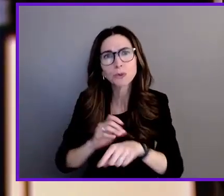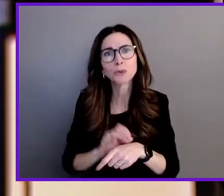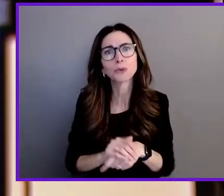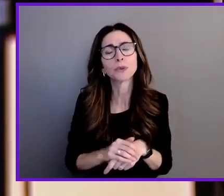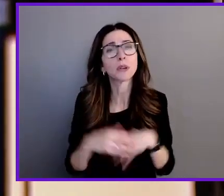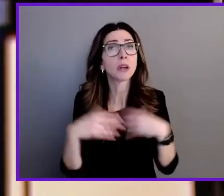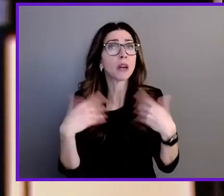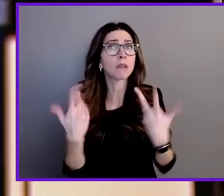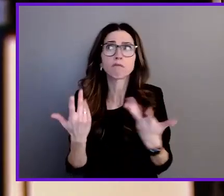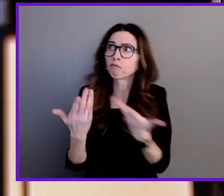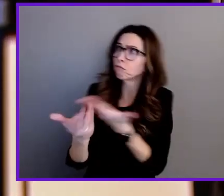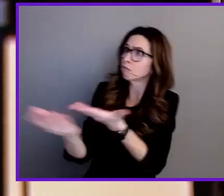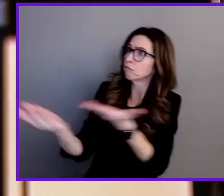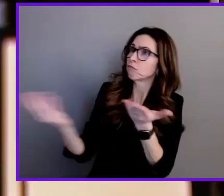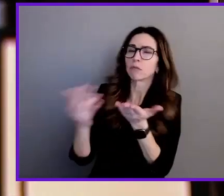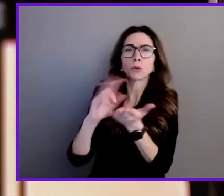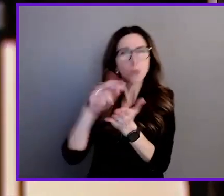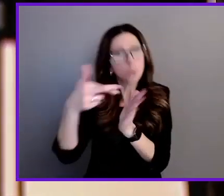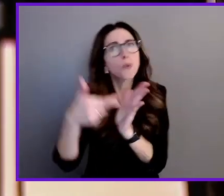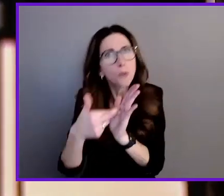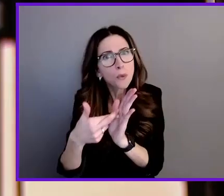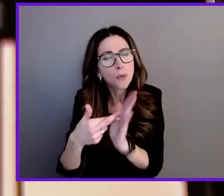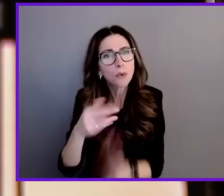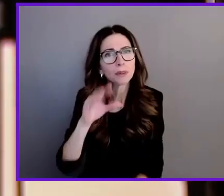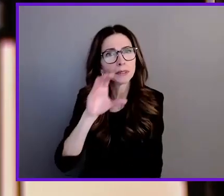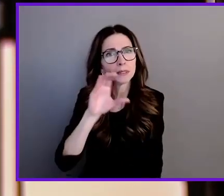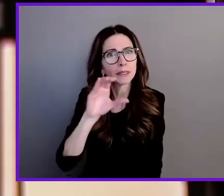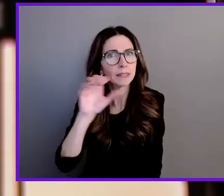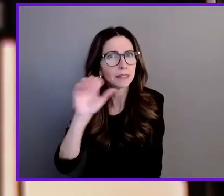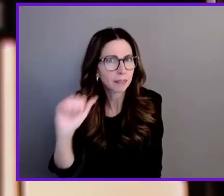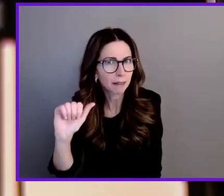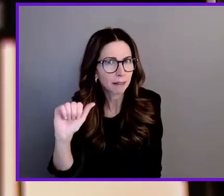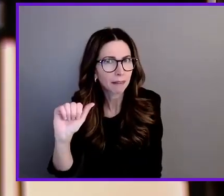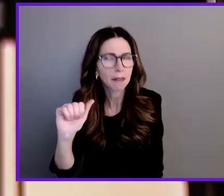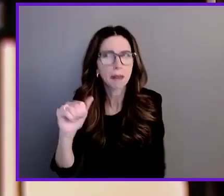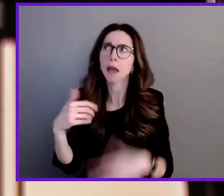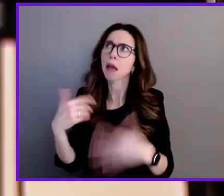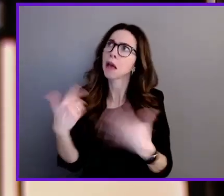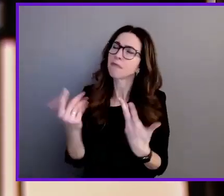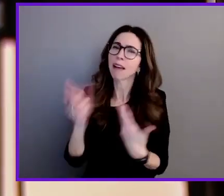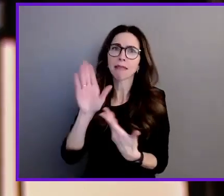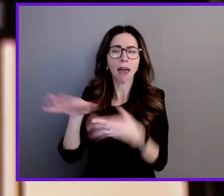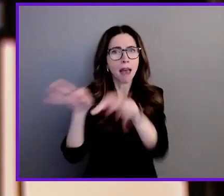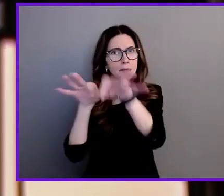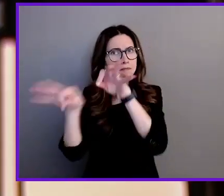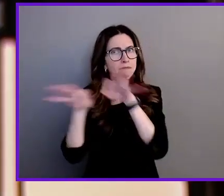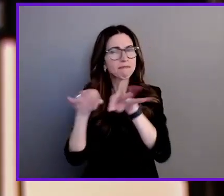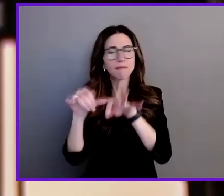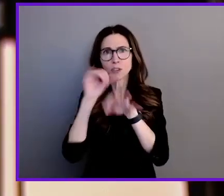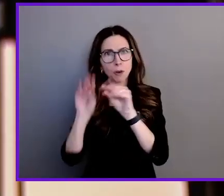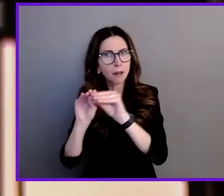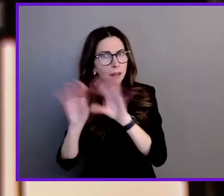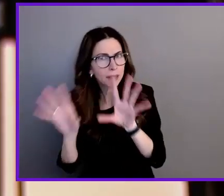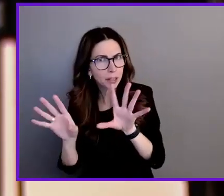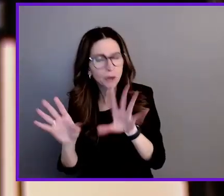of the Canada Council for the Arts. The definition’s not really defined as such. A few years ago, an officer, Koba Johnson, was the catch-all,